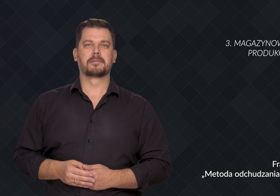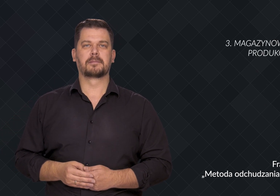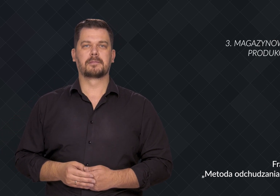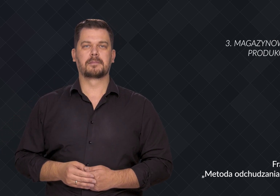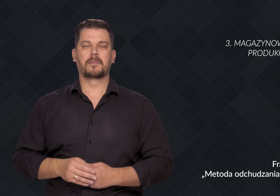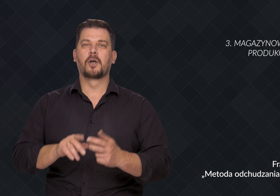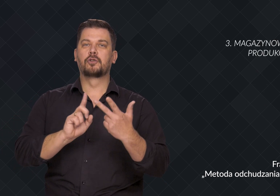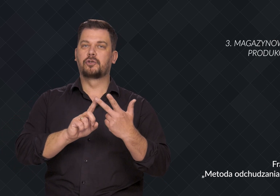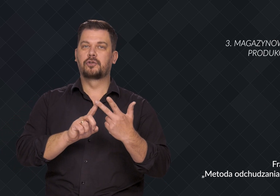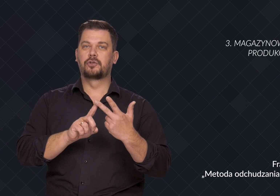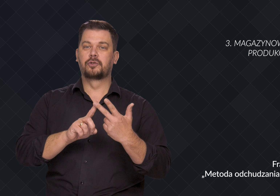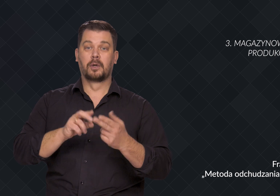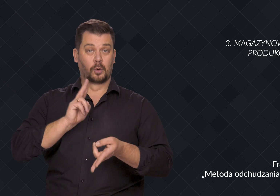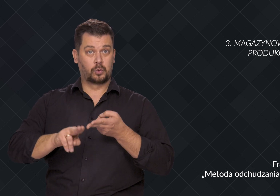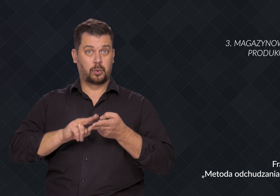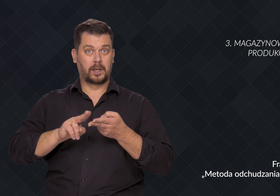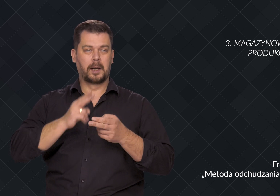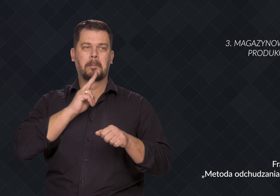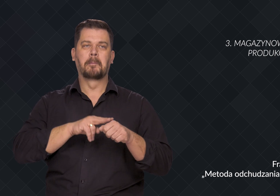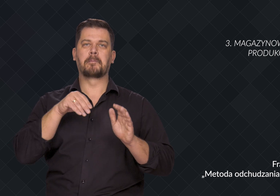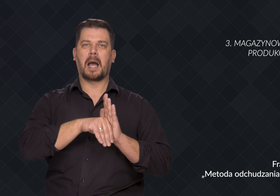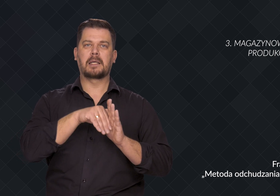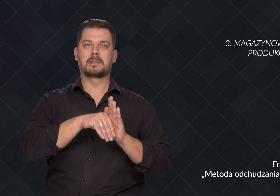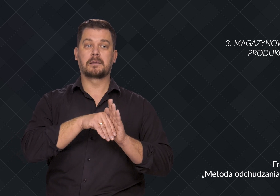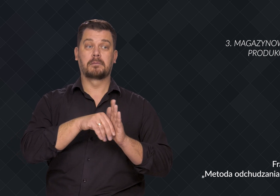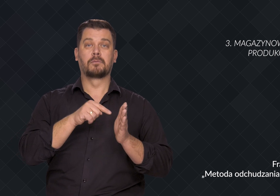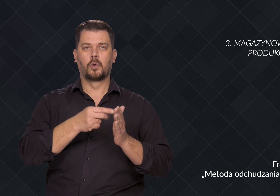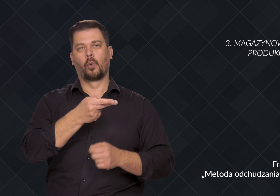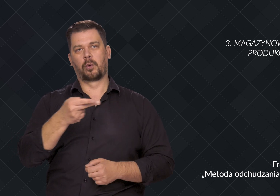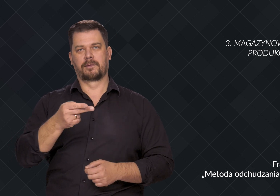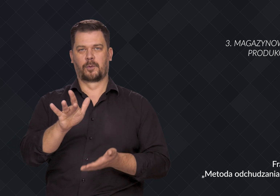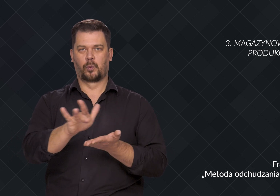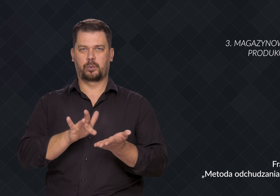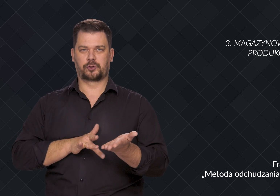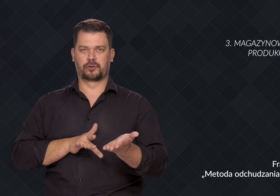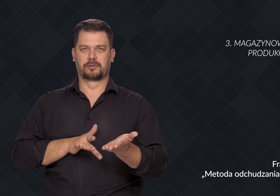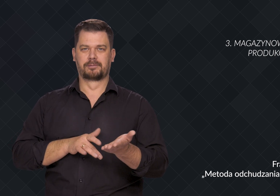3. SUGAR STORAGE, FAT PRODUCTION